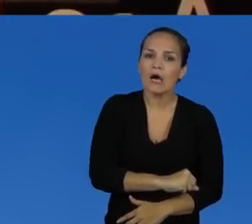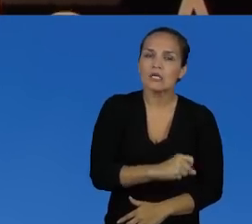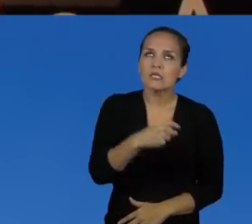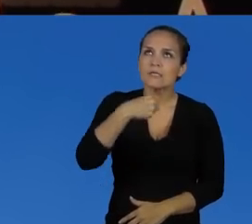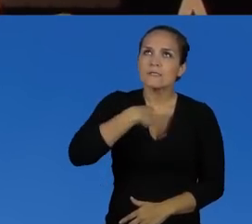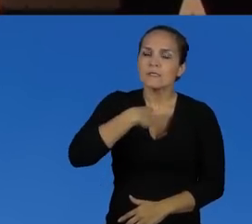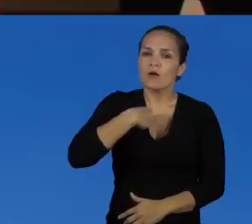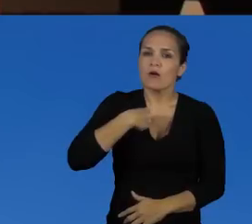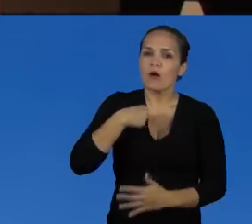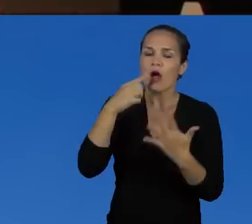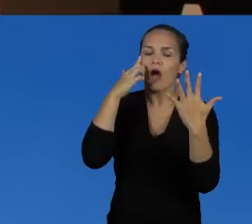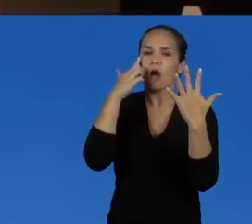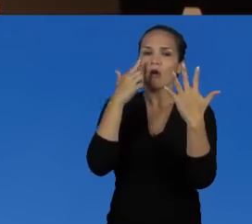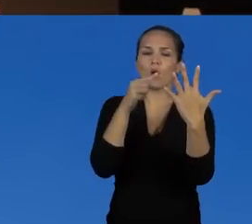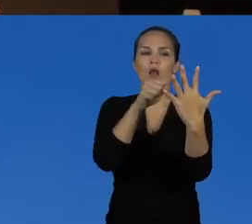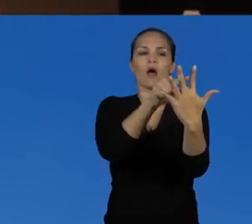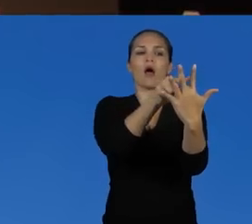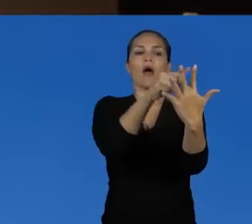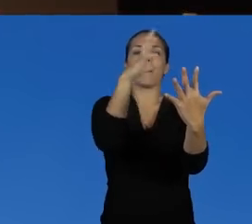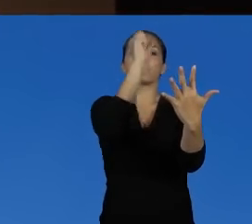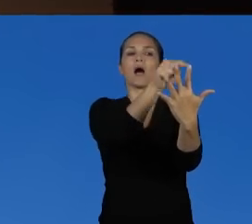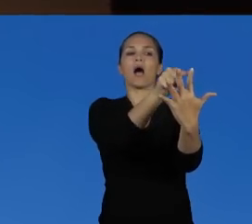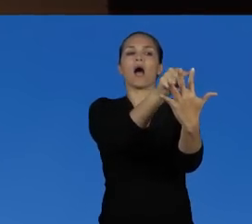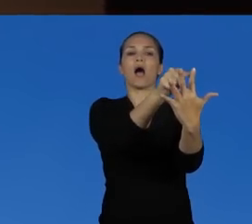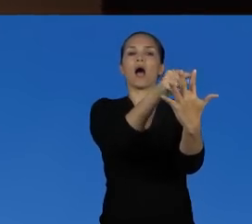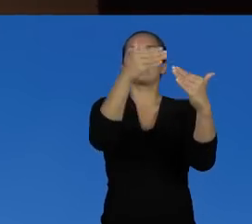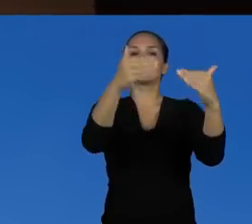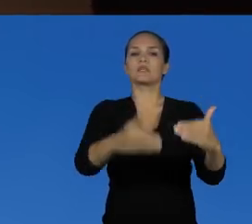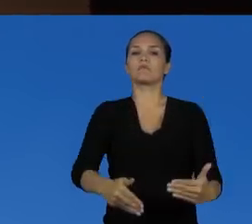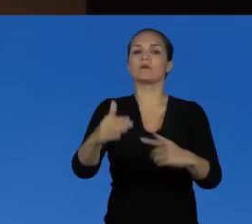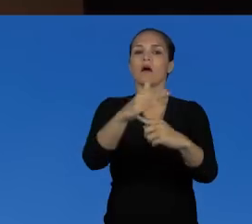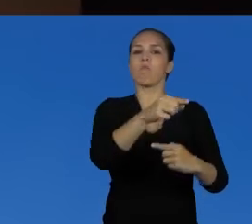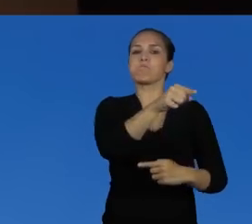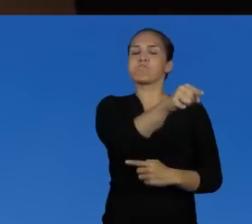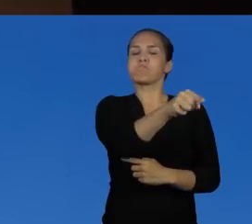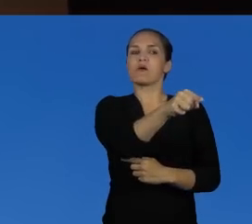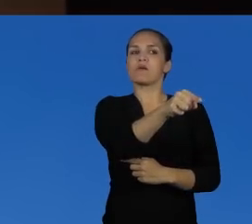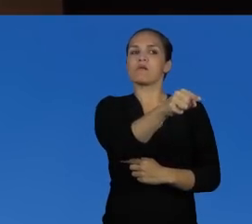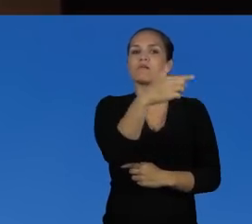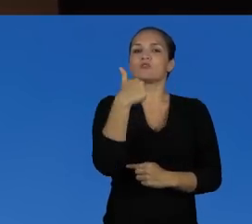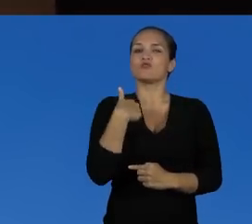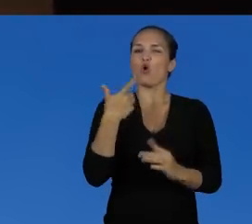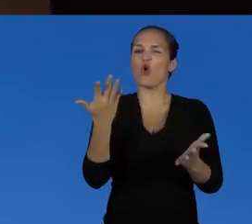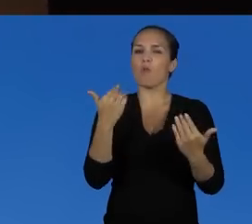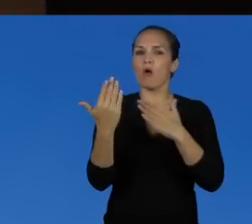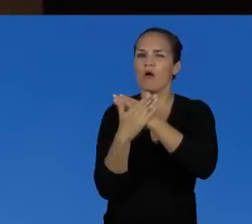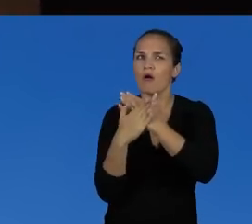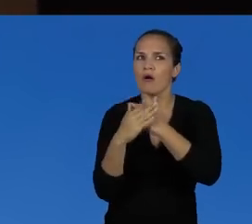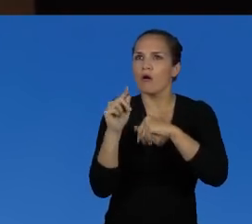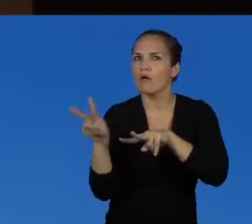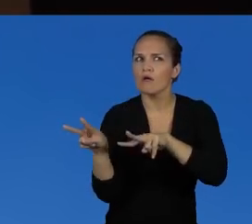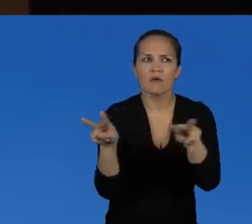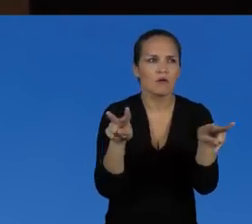then, I see one of the bars and an internal radar goes off I start walking around the city